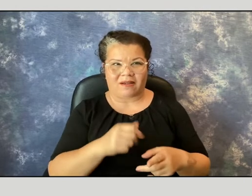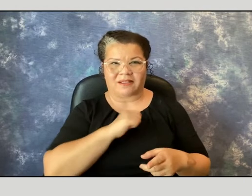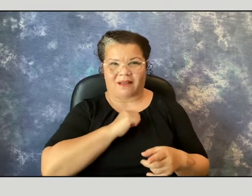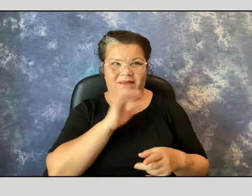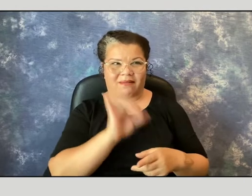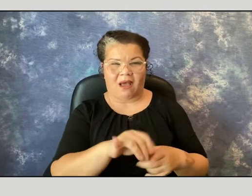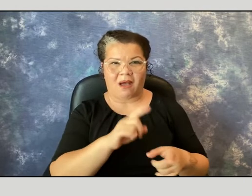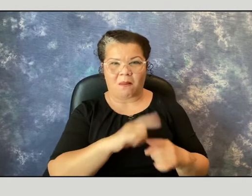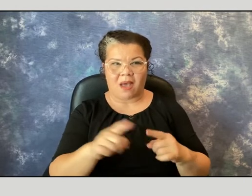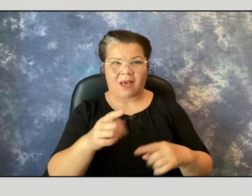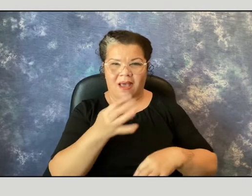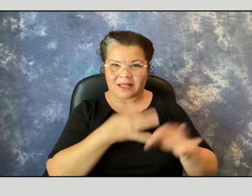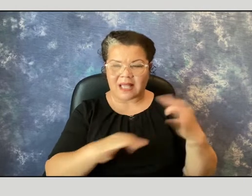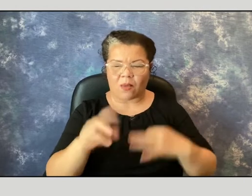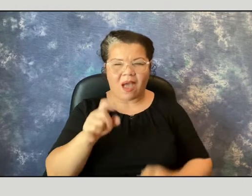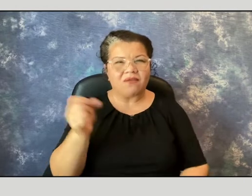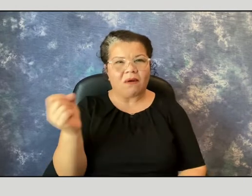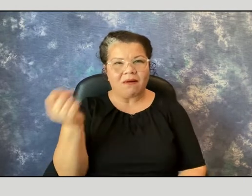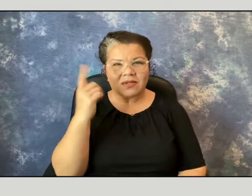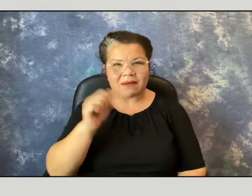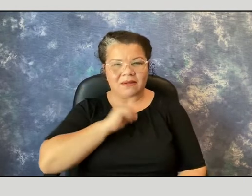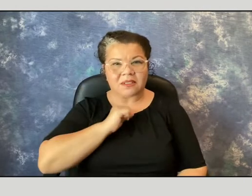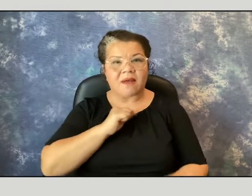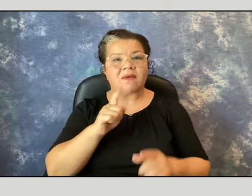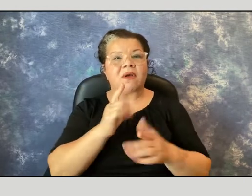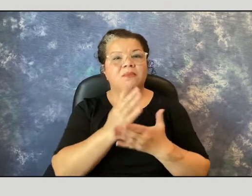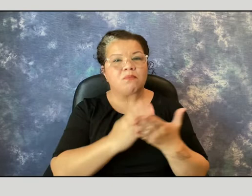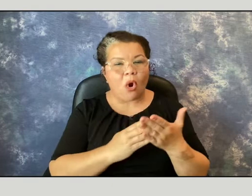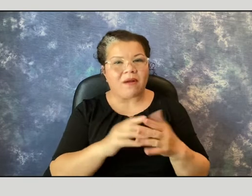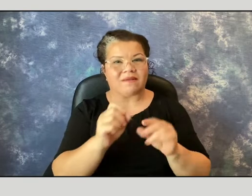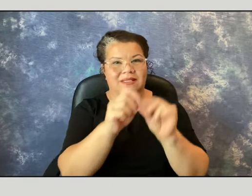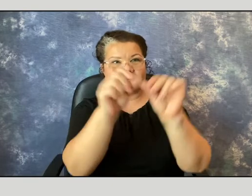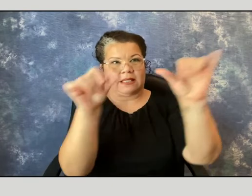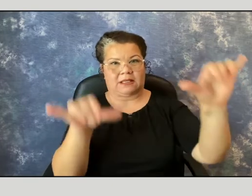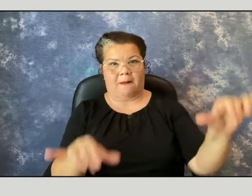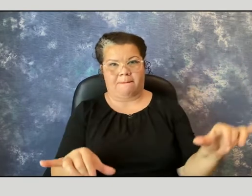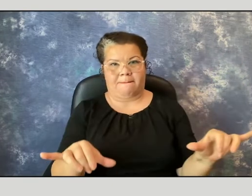as part of this system of alternatively decolonized places